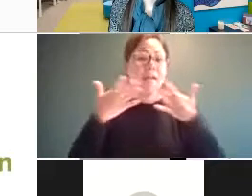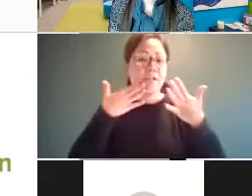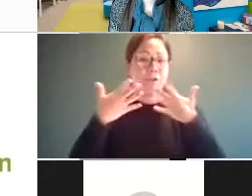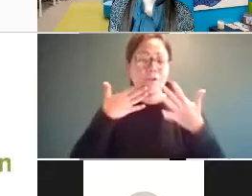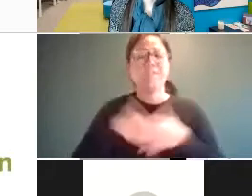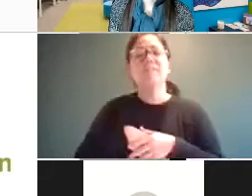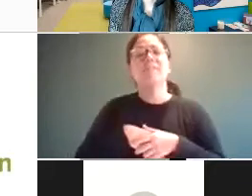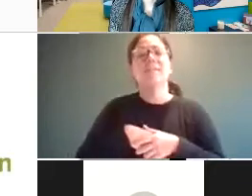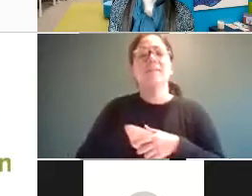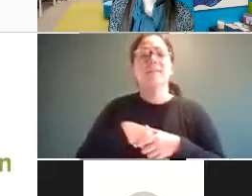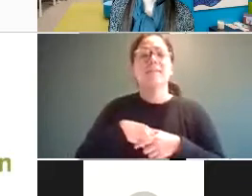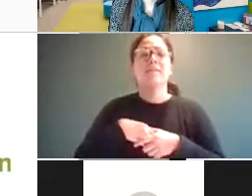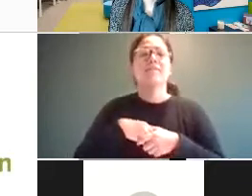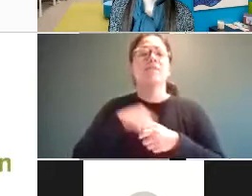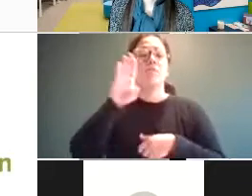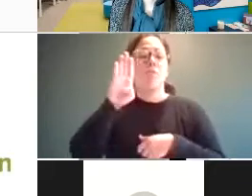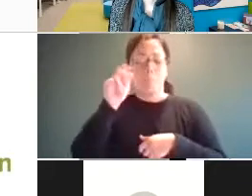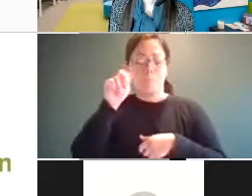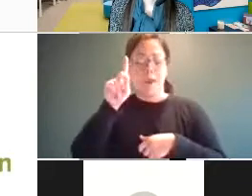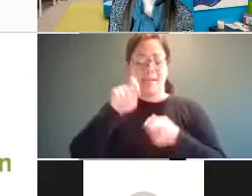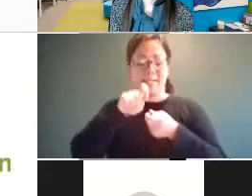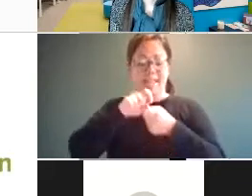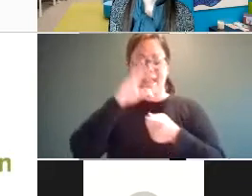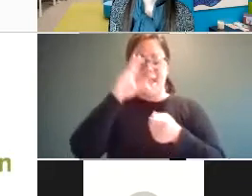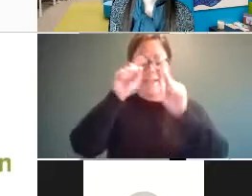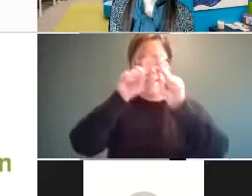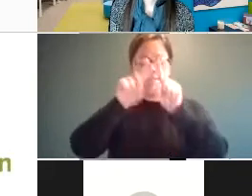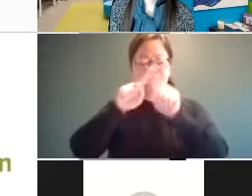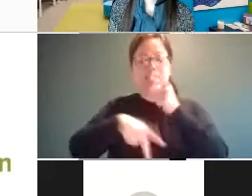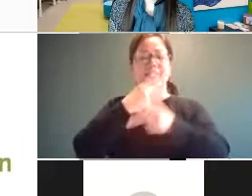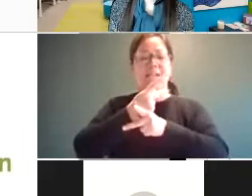the voice of your brand, and the personas of your brand and your consumers.